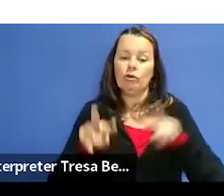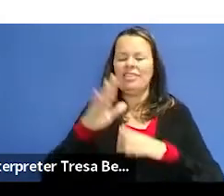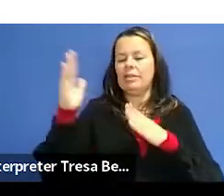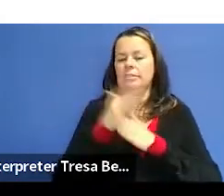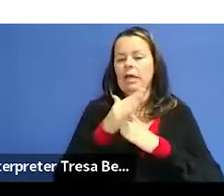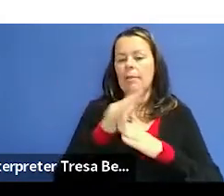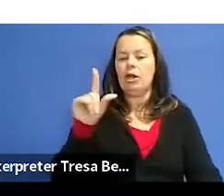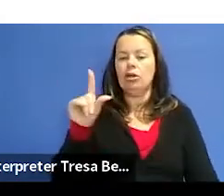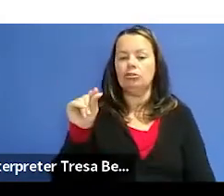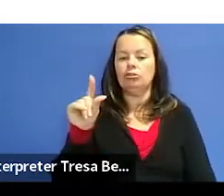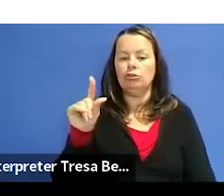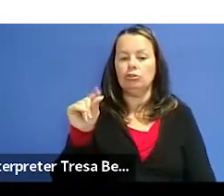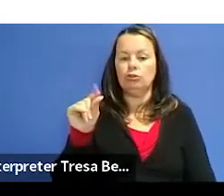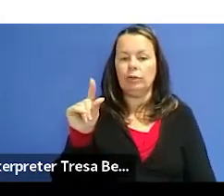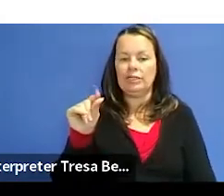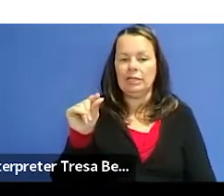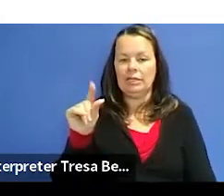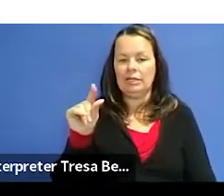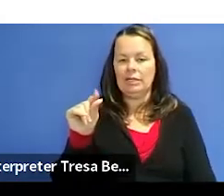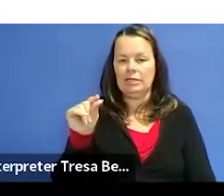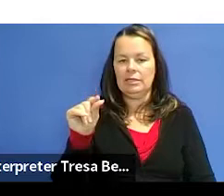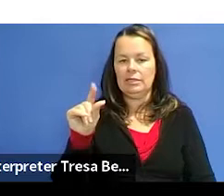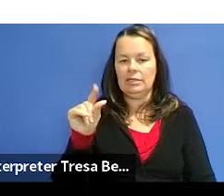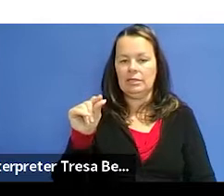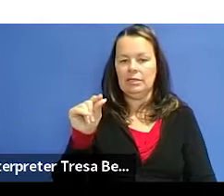free apps on both the iOS apple store and the Google play store.